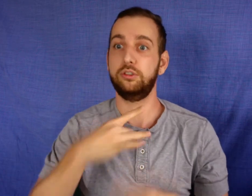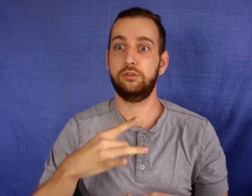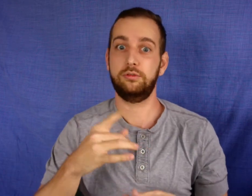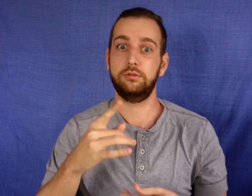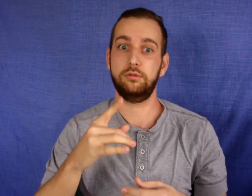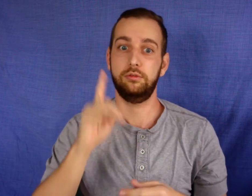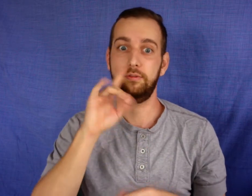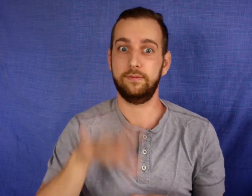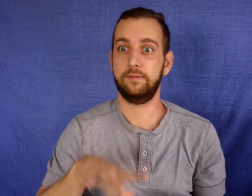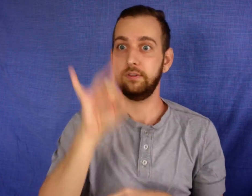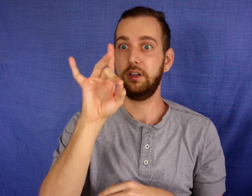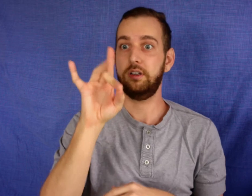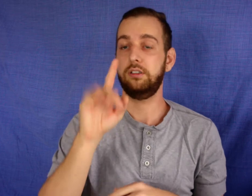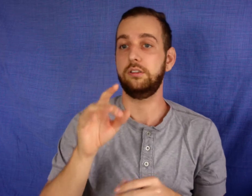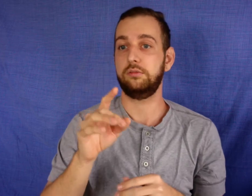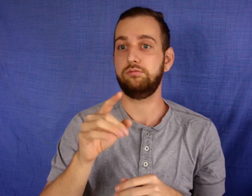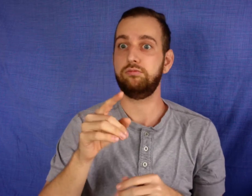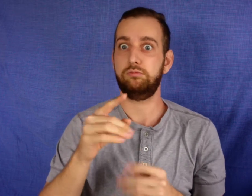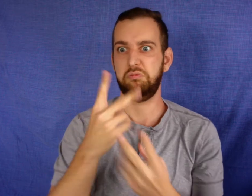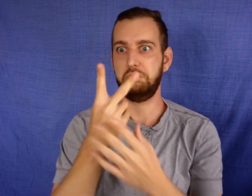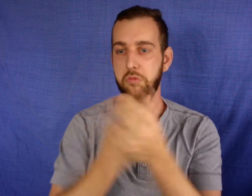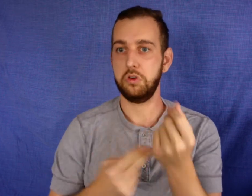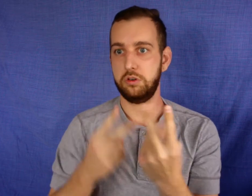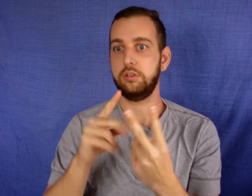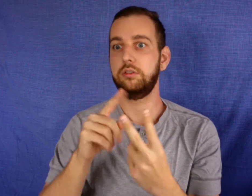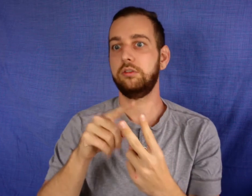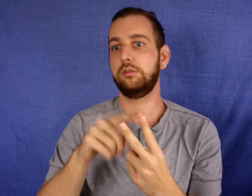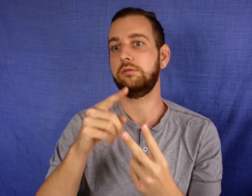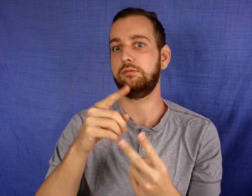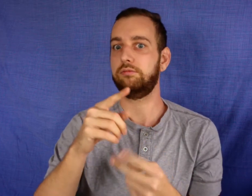In Thailand it was interesting to find two systems for using interpreters.